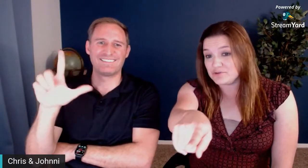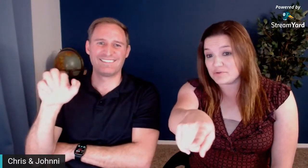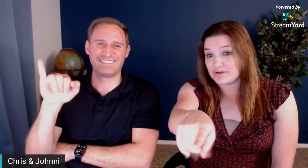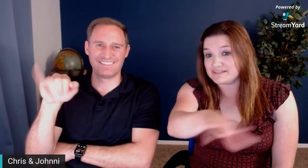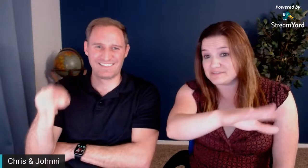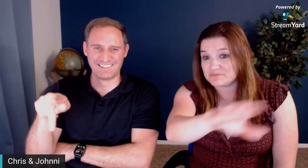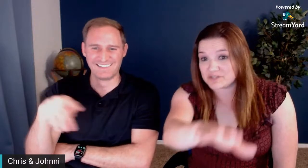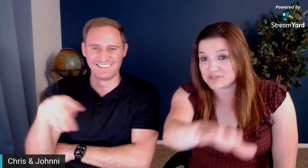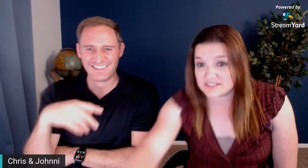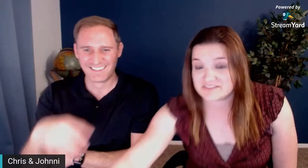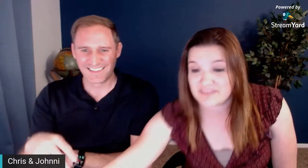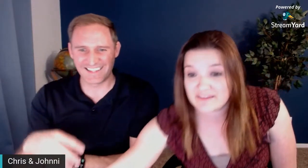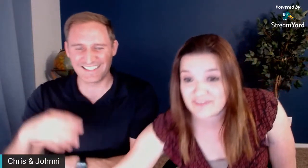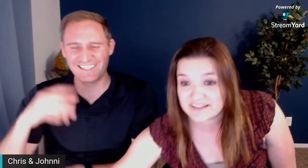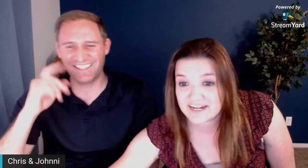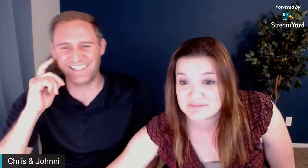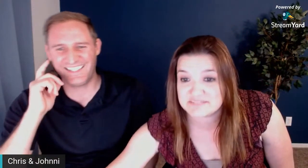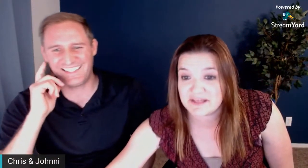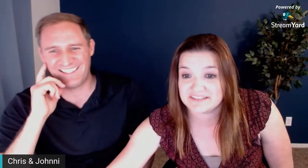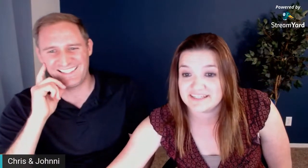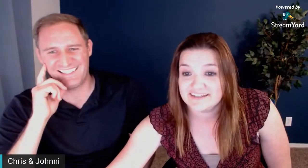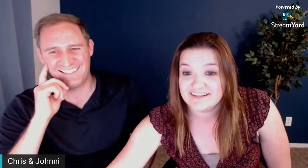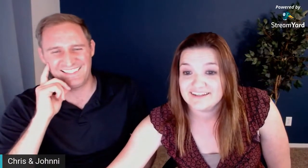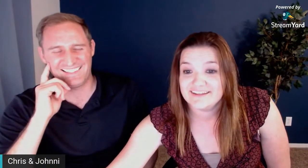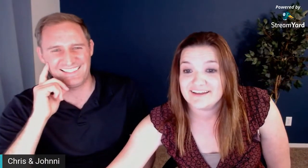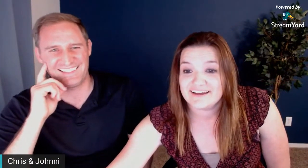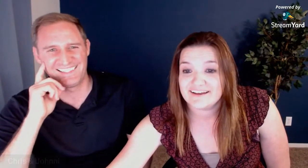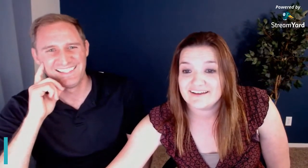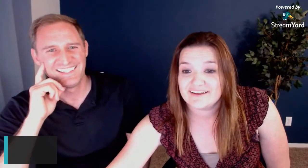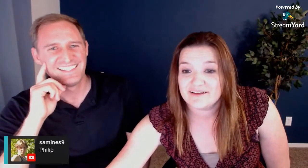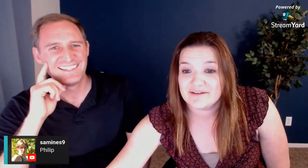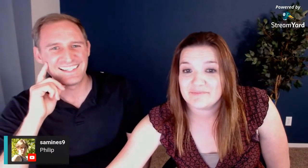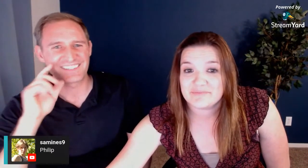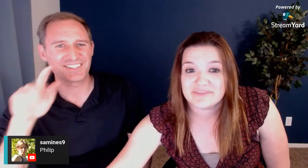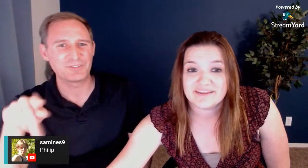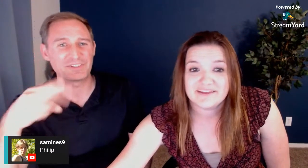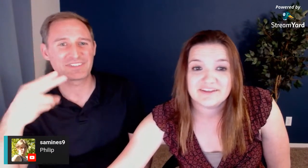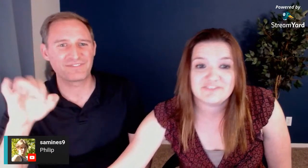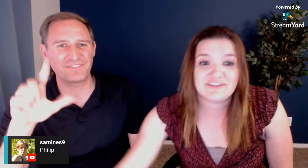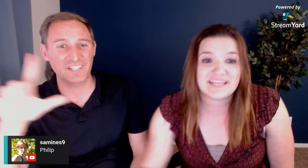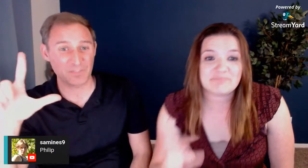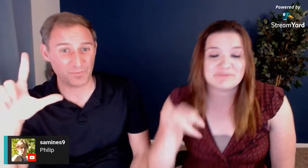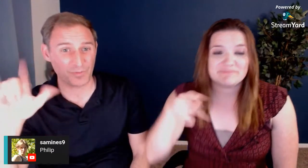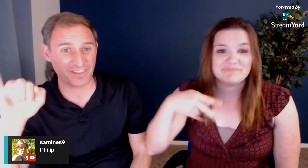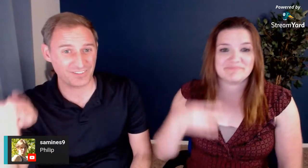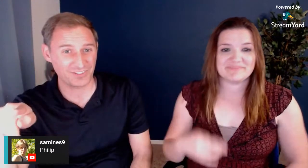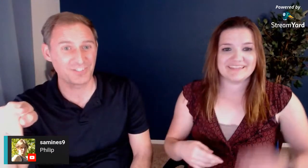knew what it was regardless of the fact that i misspelled it yeah so it was phillip with ch